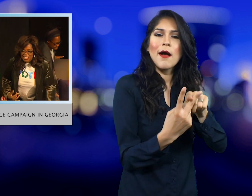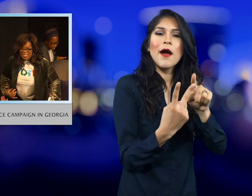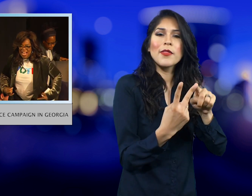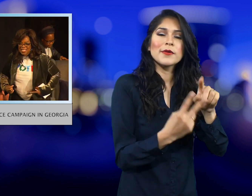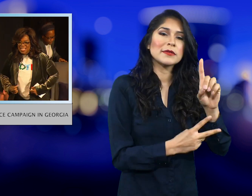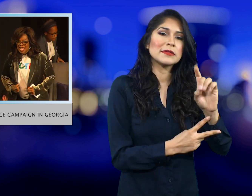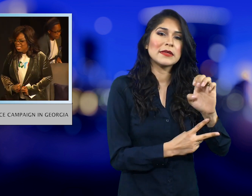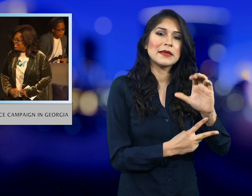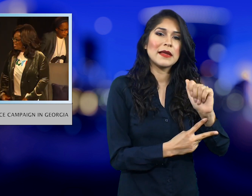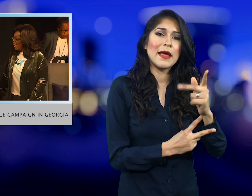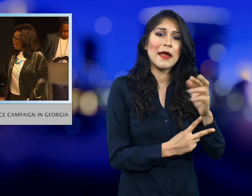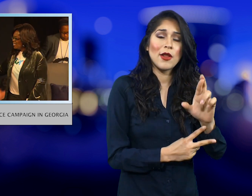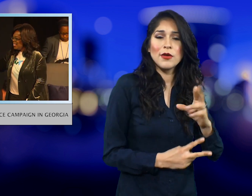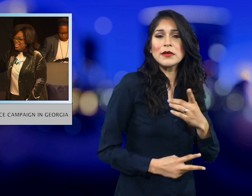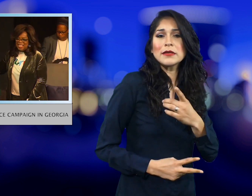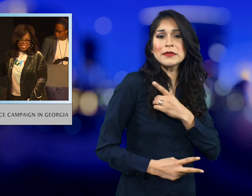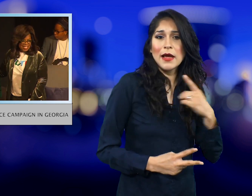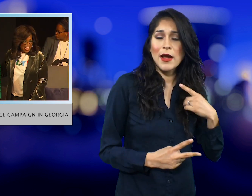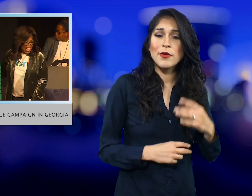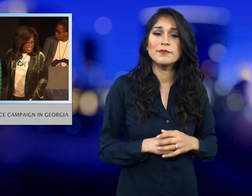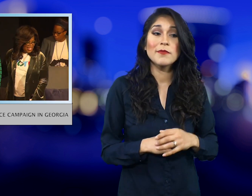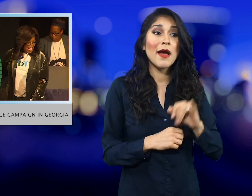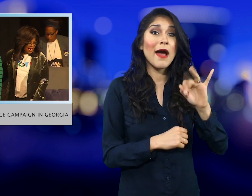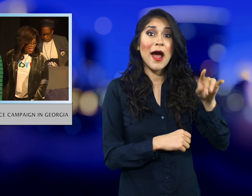other Decatur.